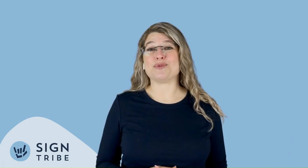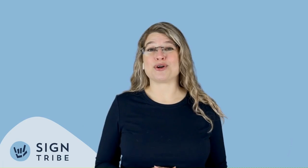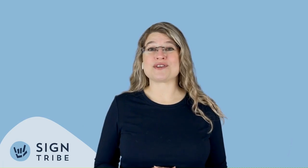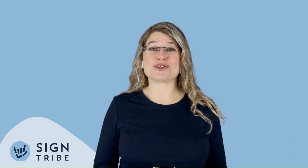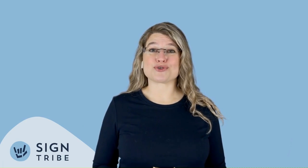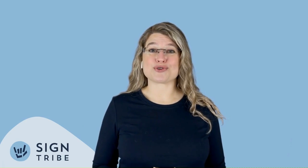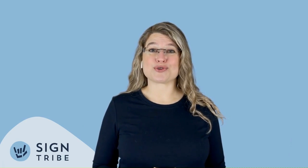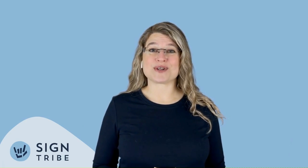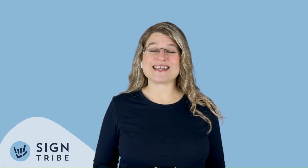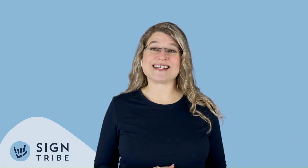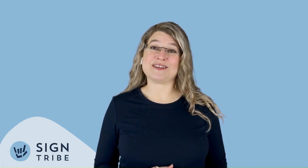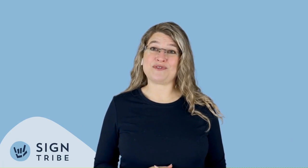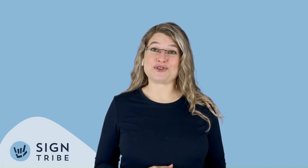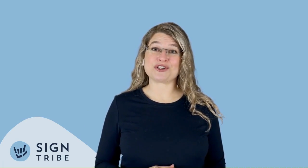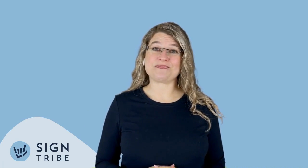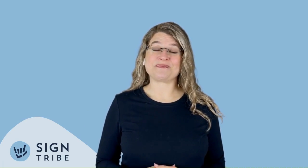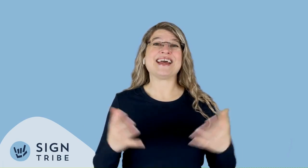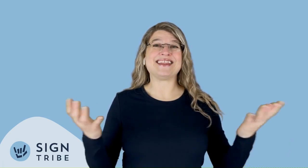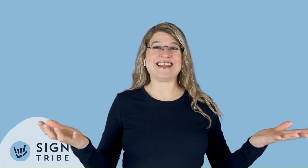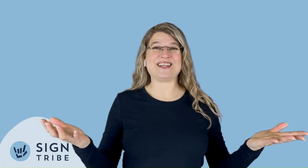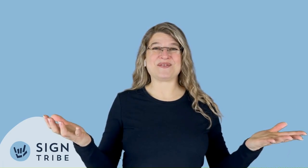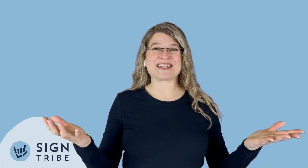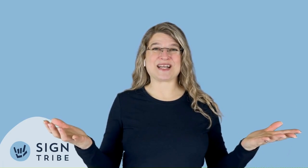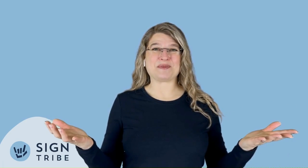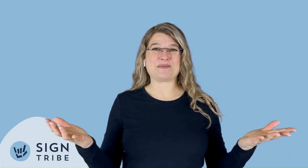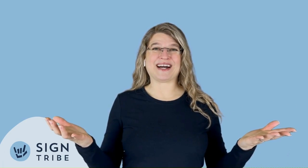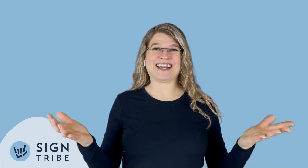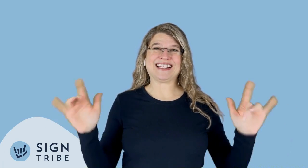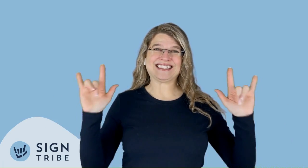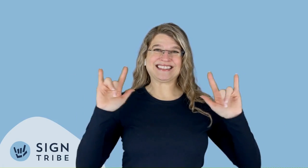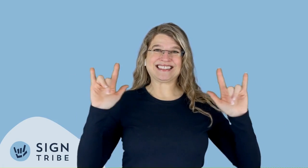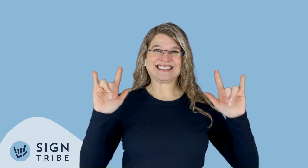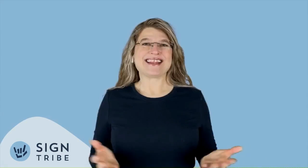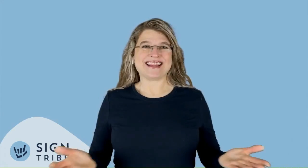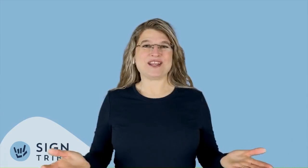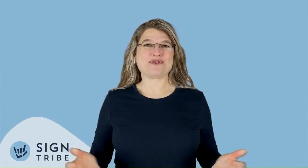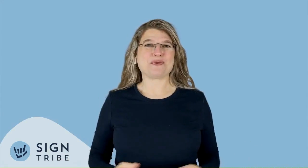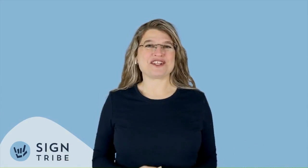more social stories in the future and thank you for stopping by. Thank you for watching